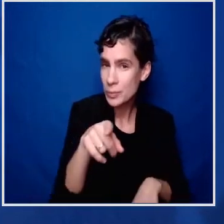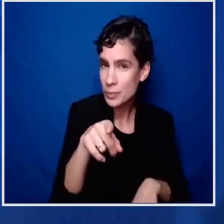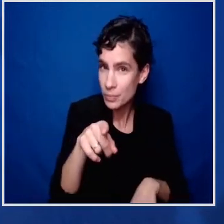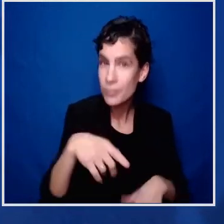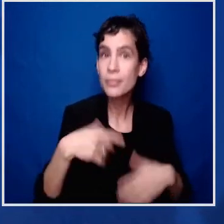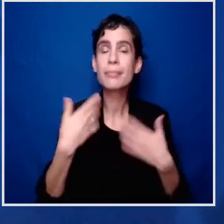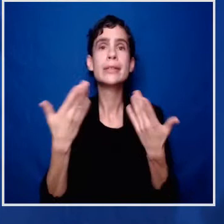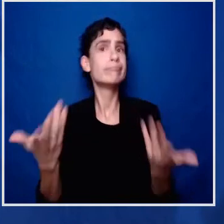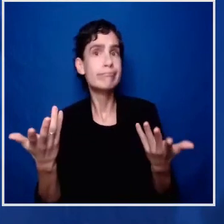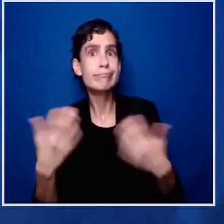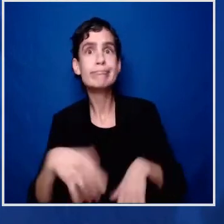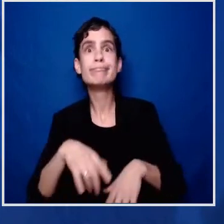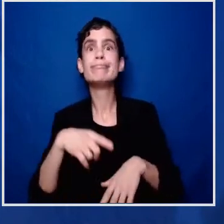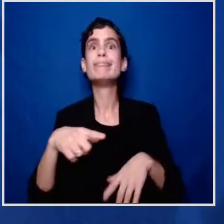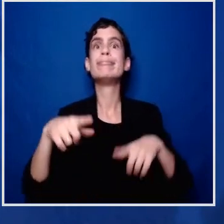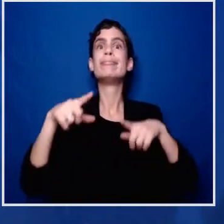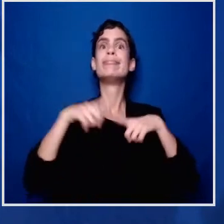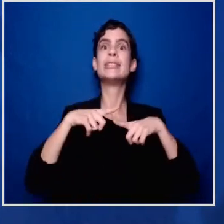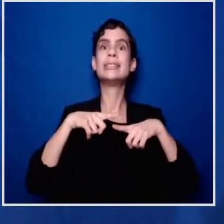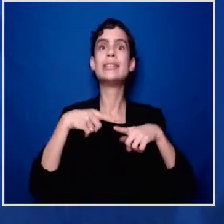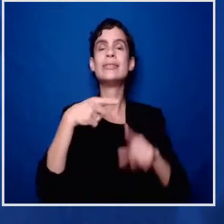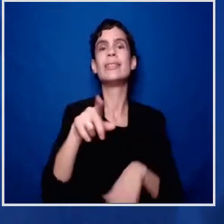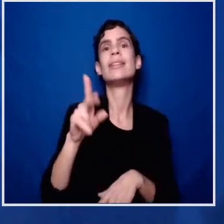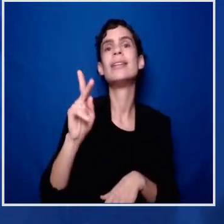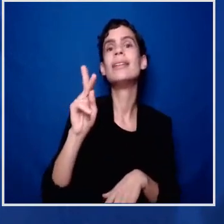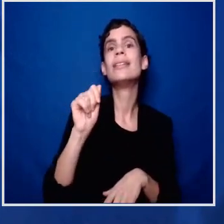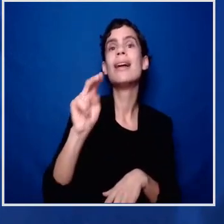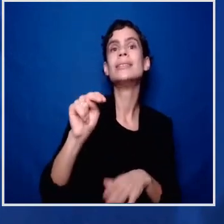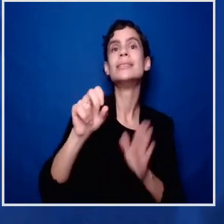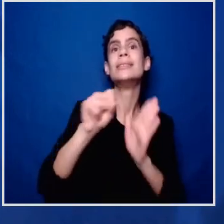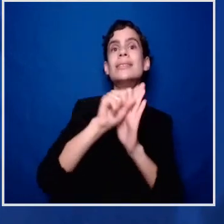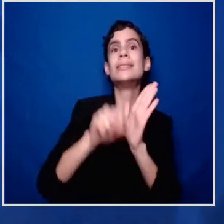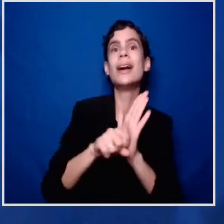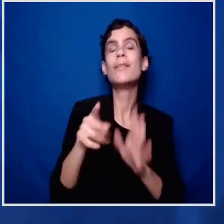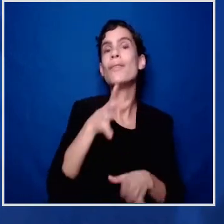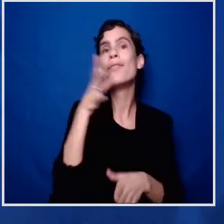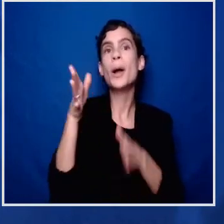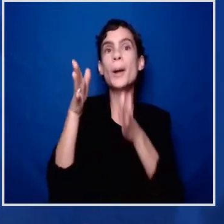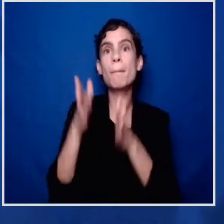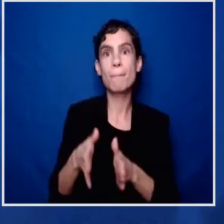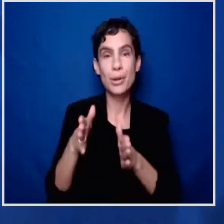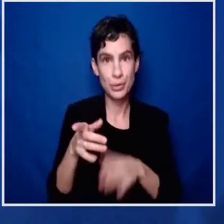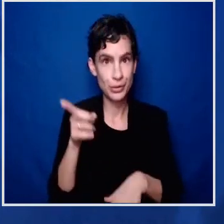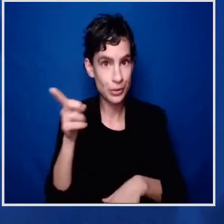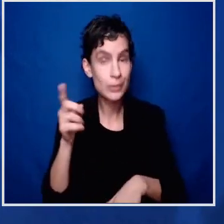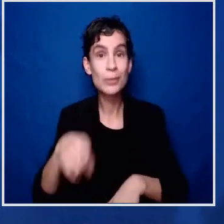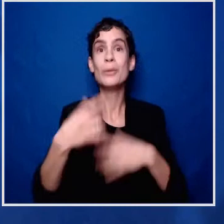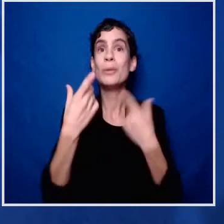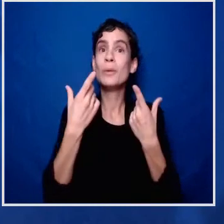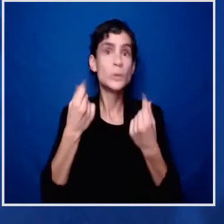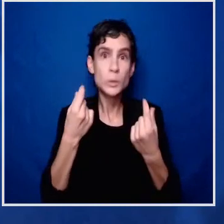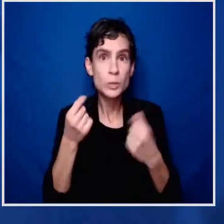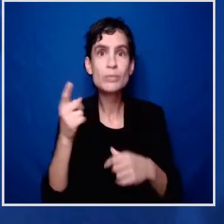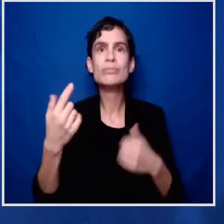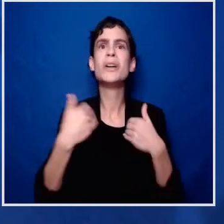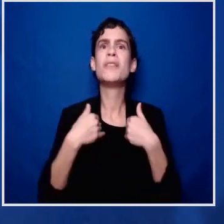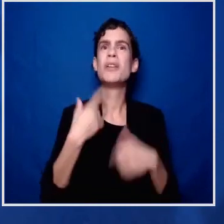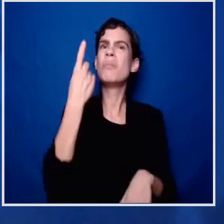LIKE A RETIRED KANSAS FARMER WHO MAILED THE NEW YORK GOVERNOR AN N95 MASK FOR A